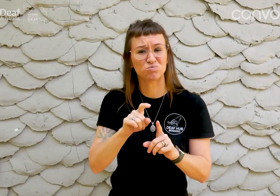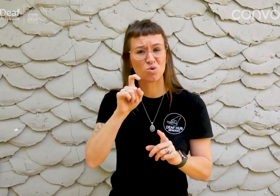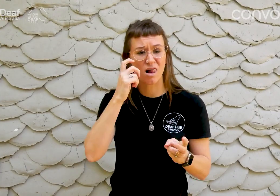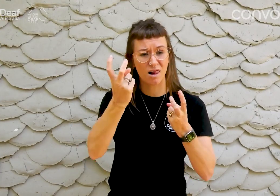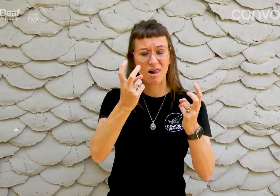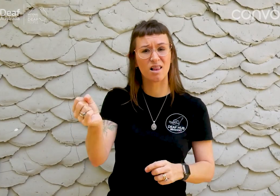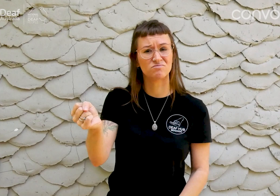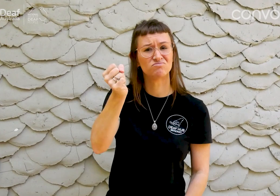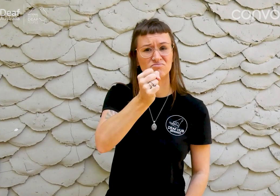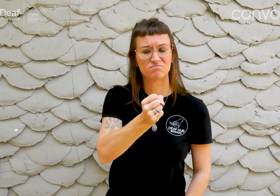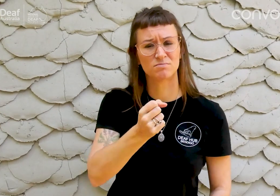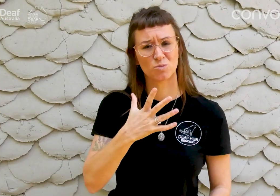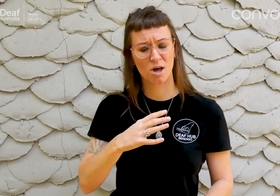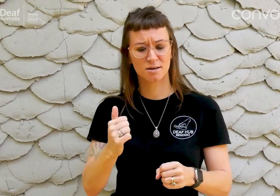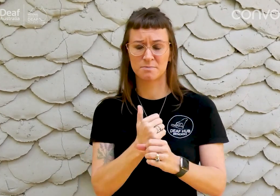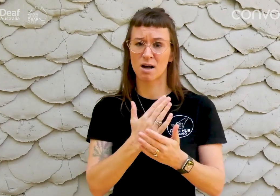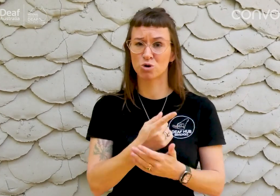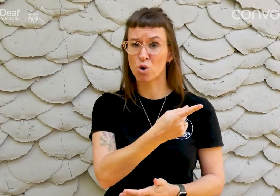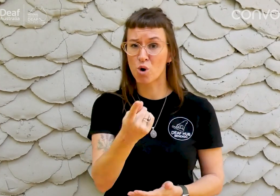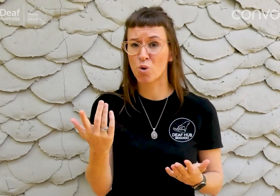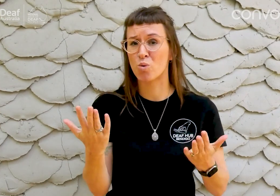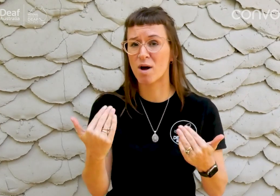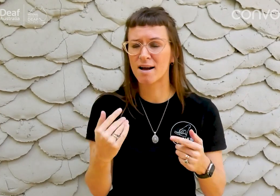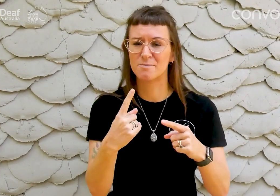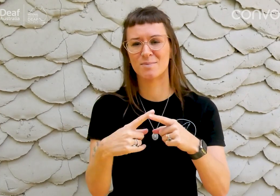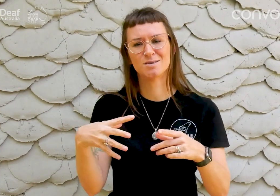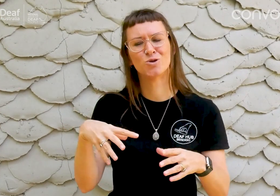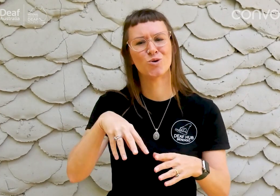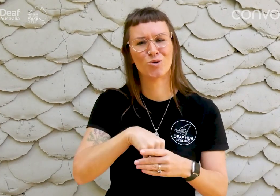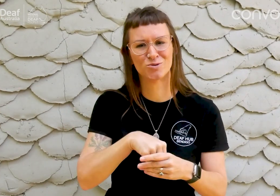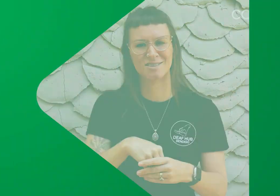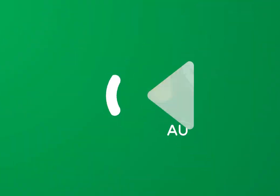We’ll get the right people to make sure you feel welcome and included!